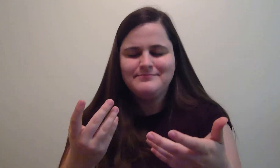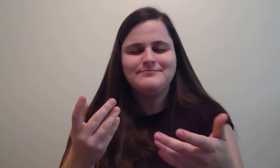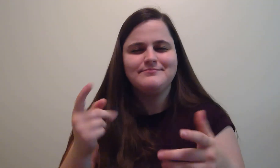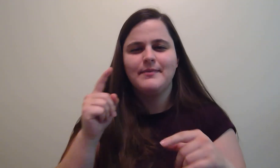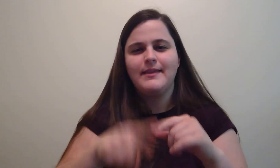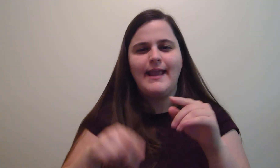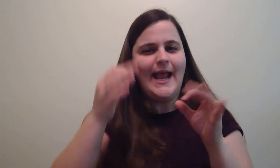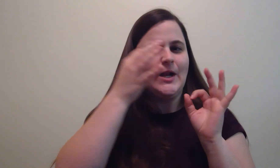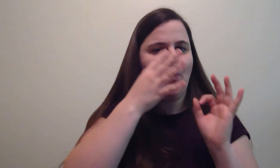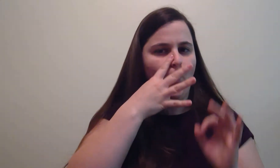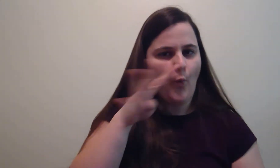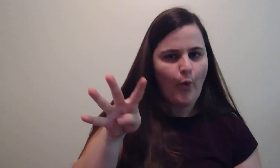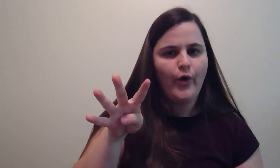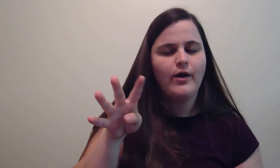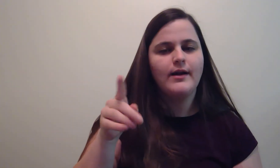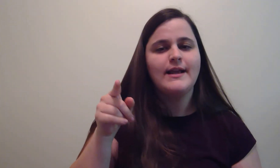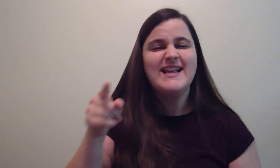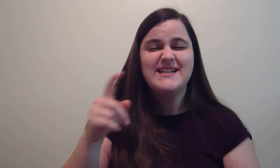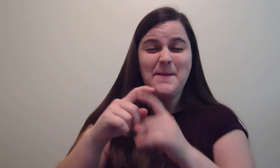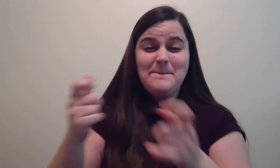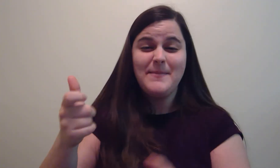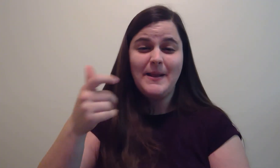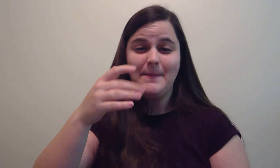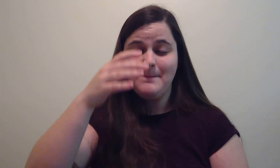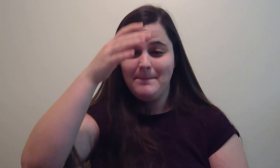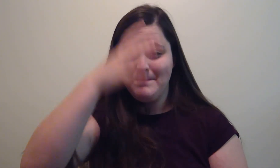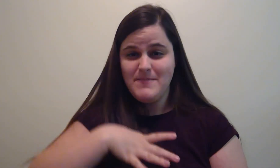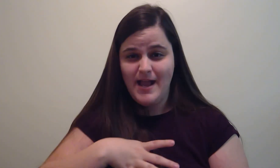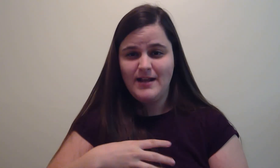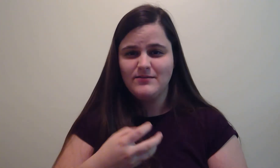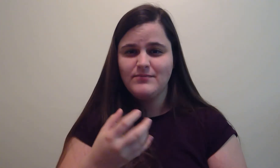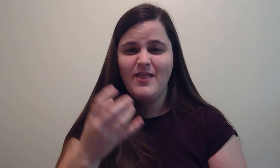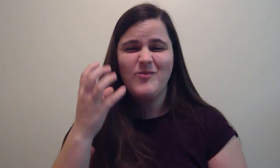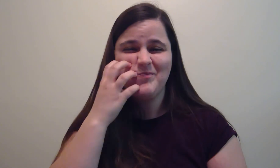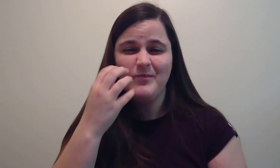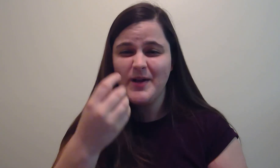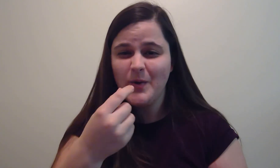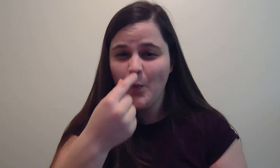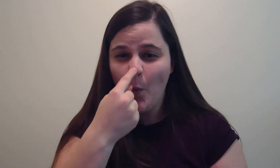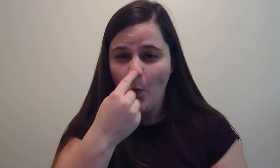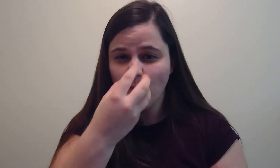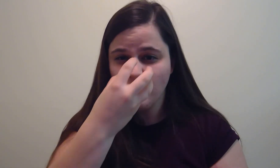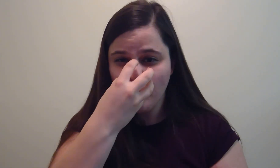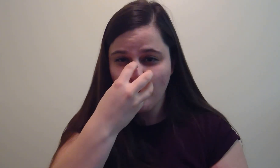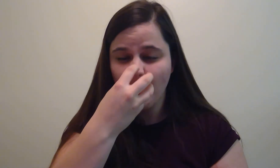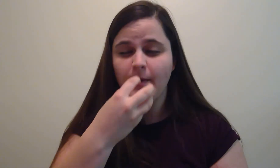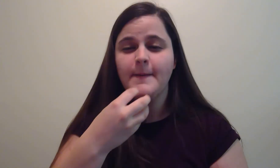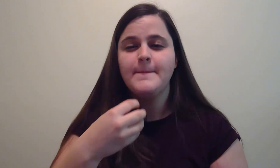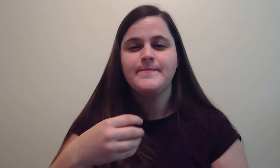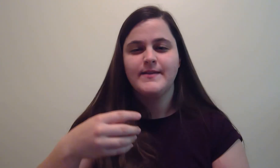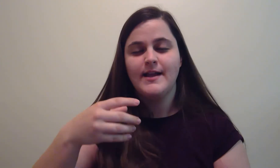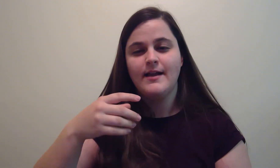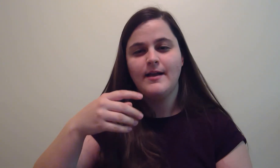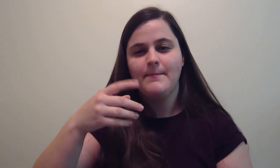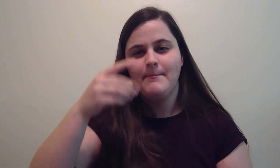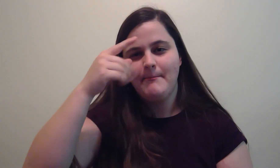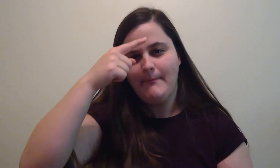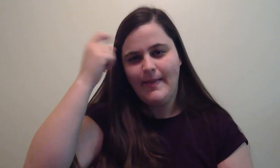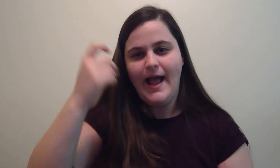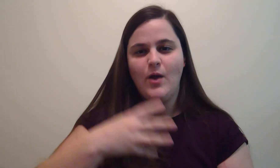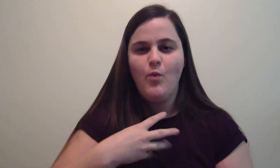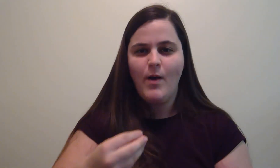But I couldn't exactly blow him off. My grandfather's a big man with a meaty nose and greased back